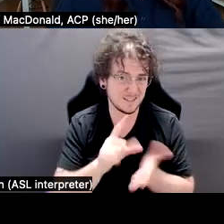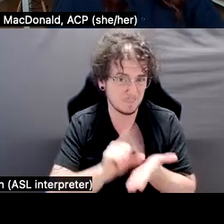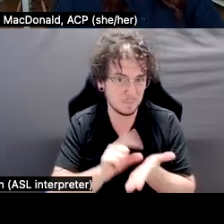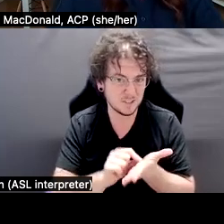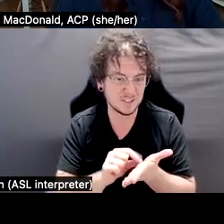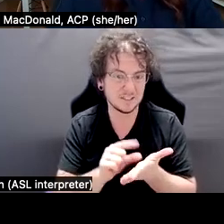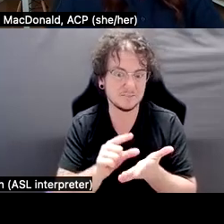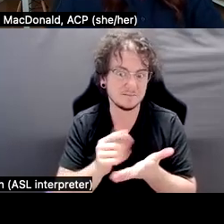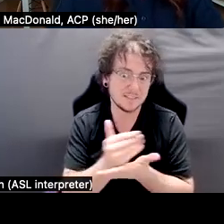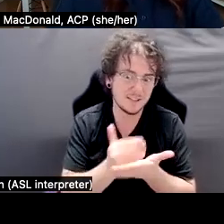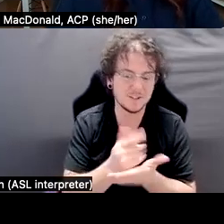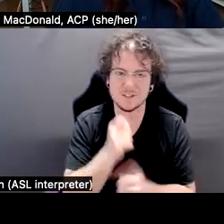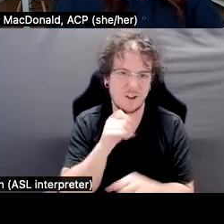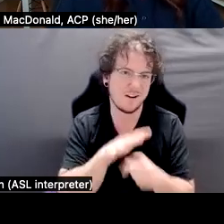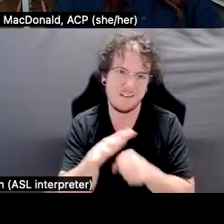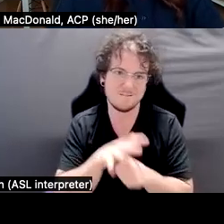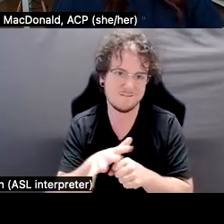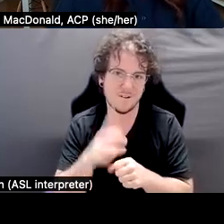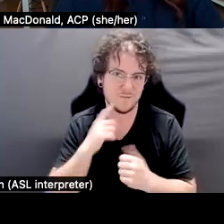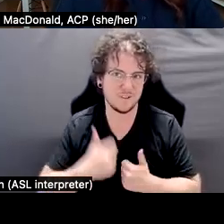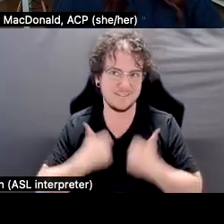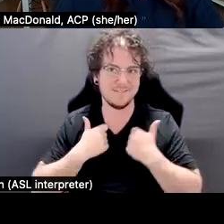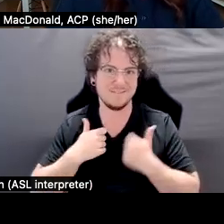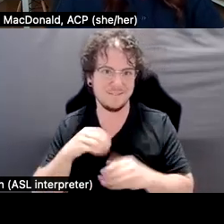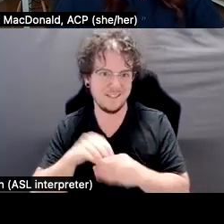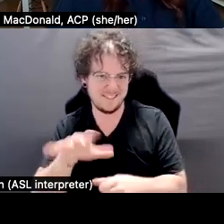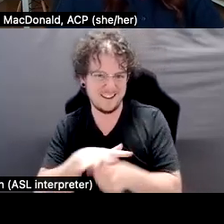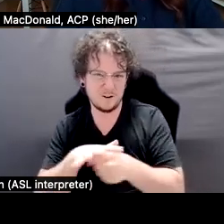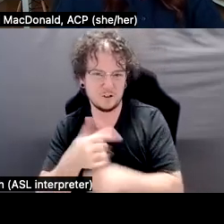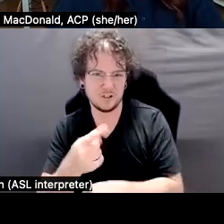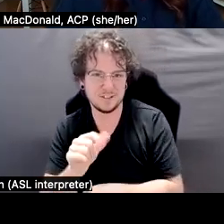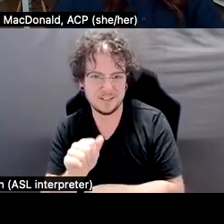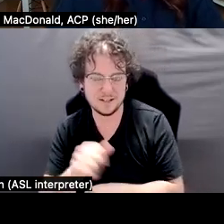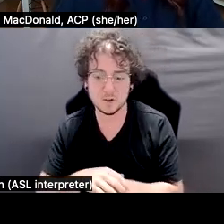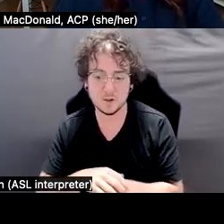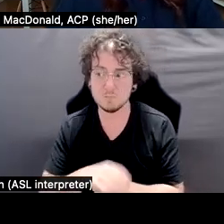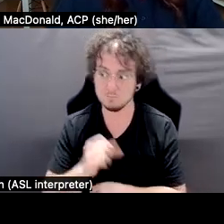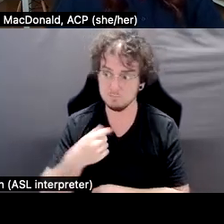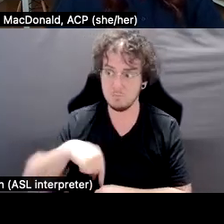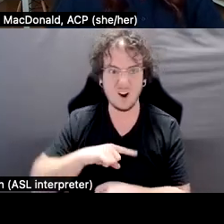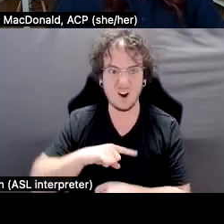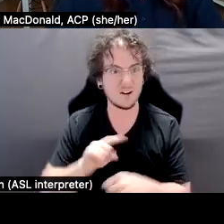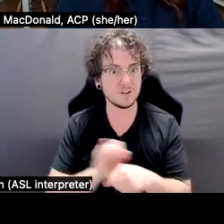live off of a loan. So, while our industry is certainly better paid than it was six years ago,